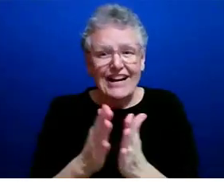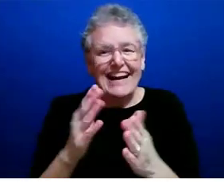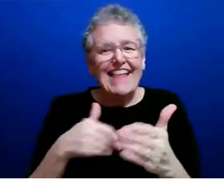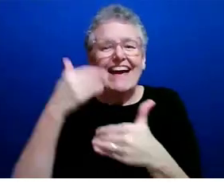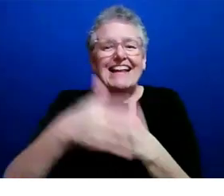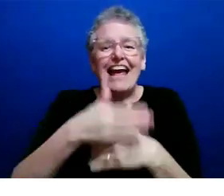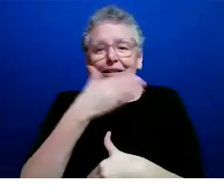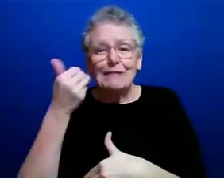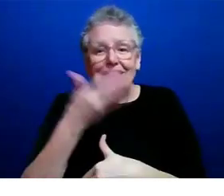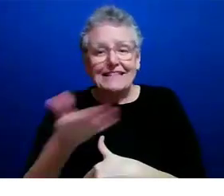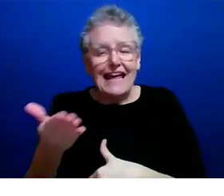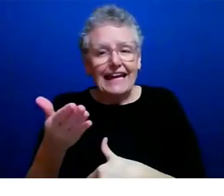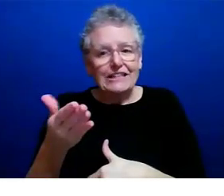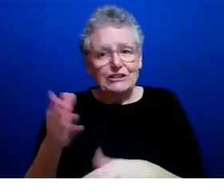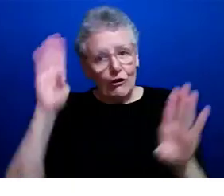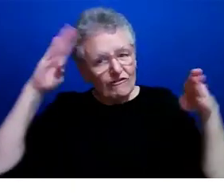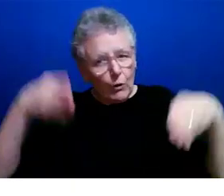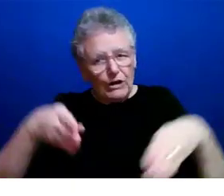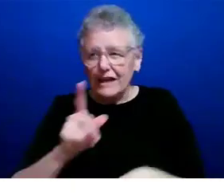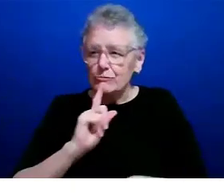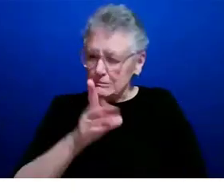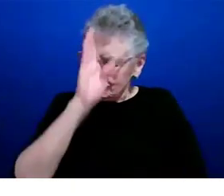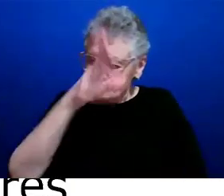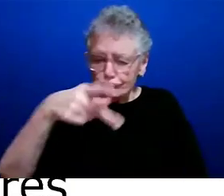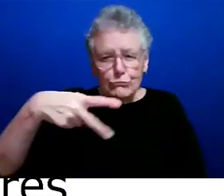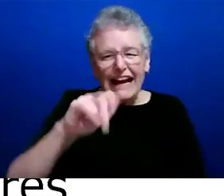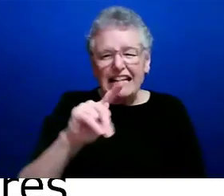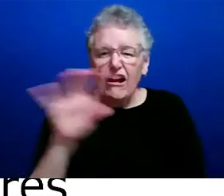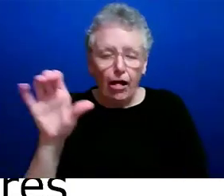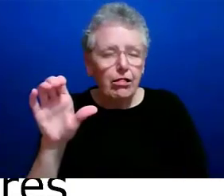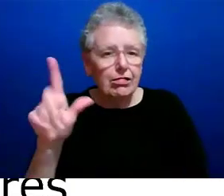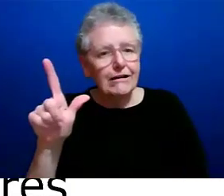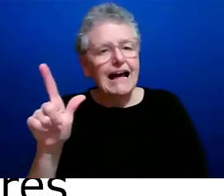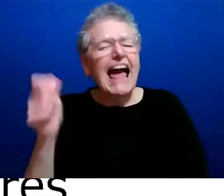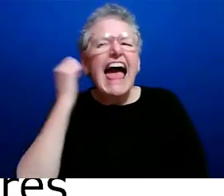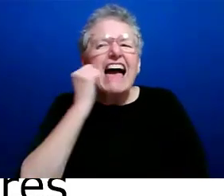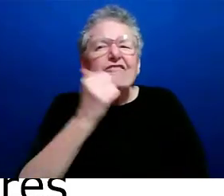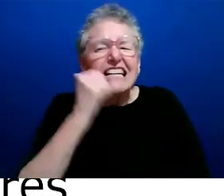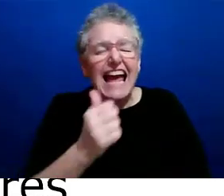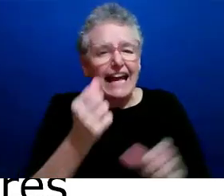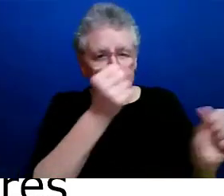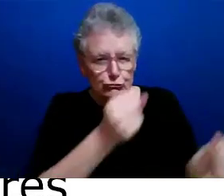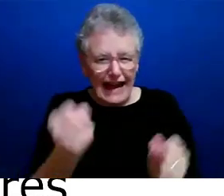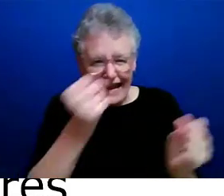on practical strategies.